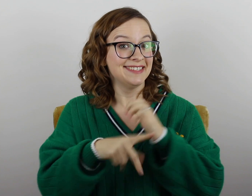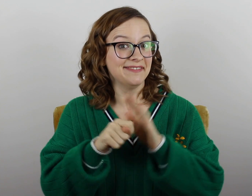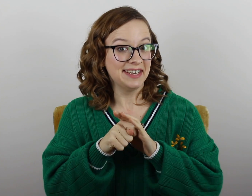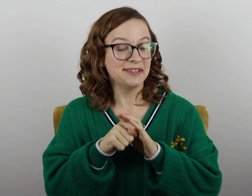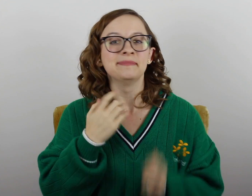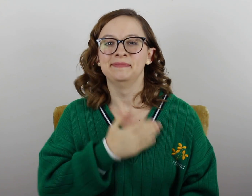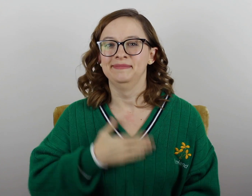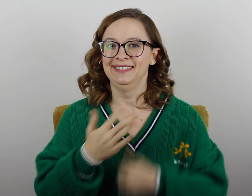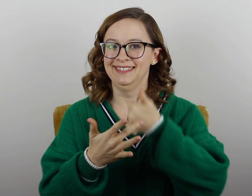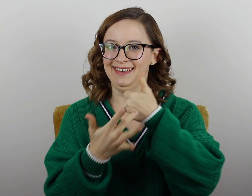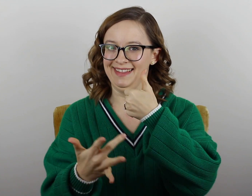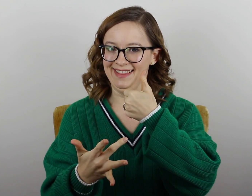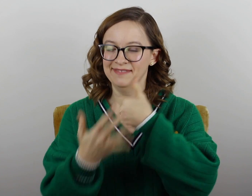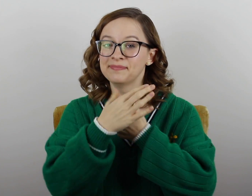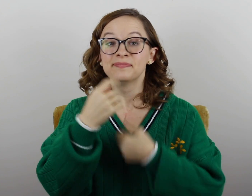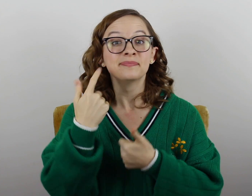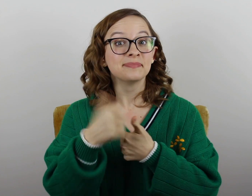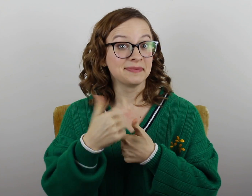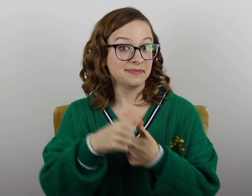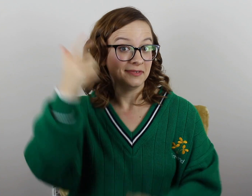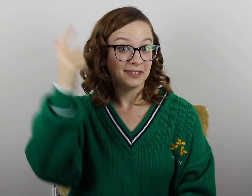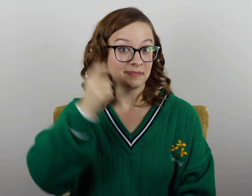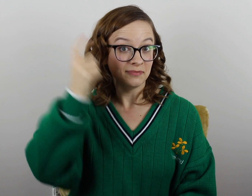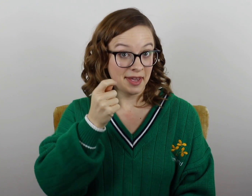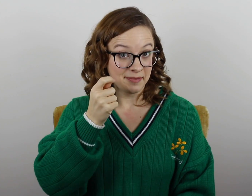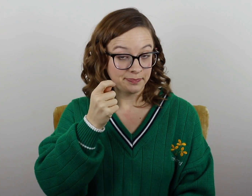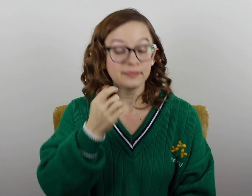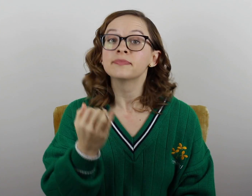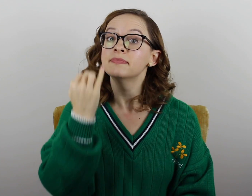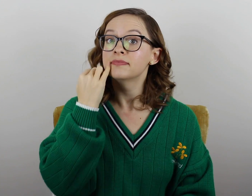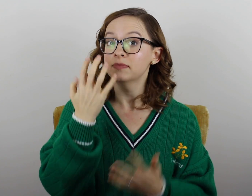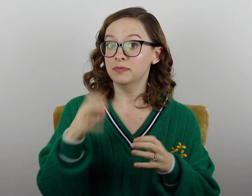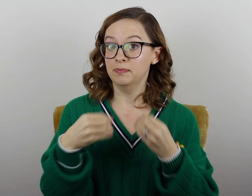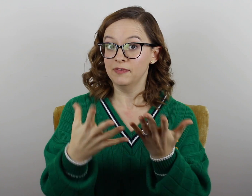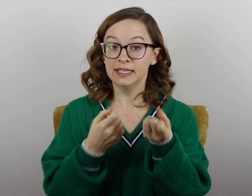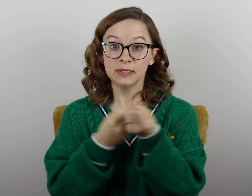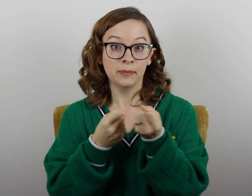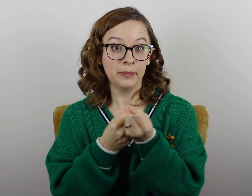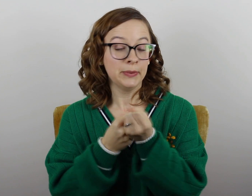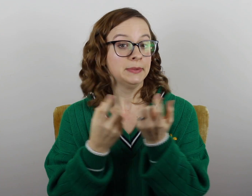If you've enjoyed today's video please click LIKE and remember to subscribe.